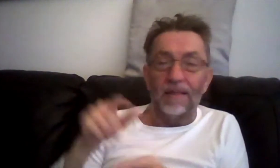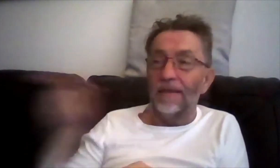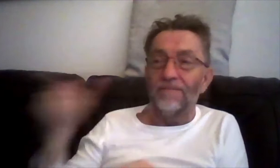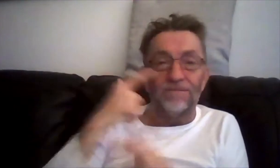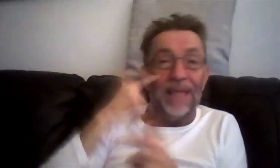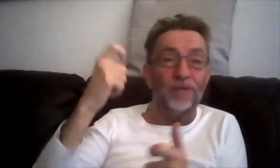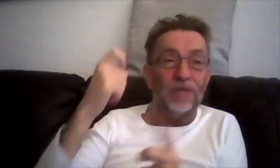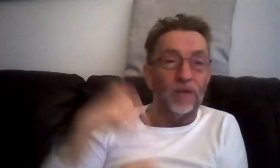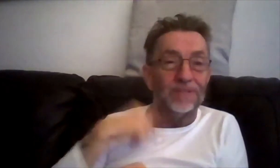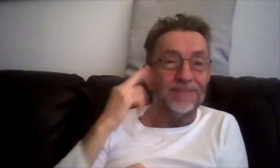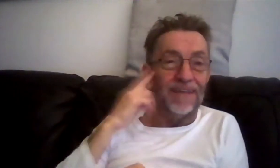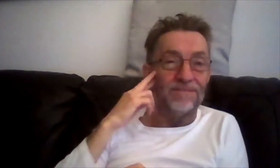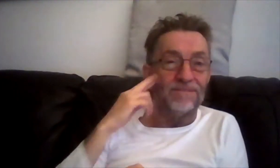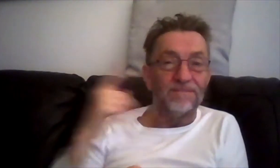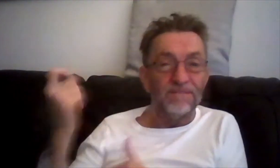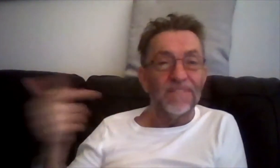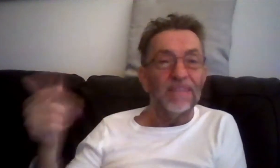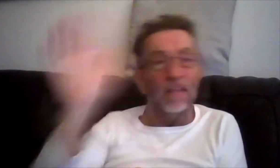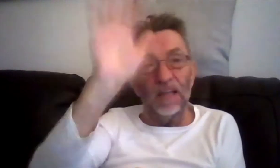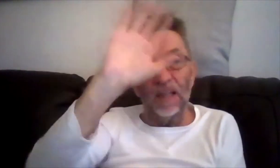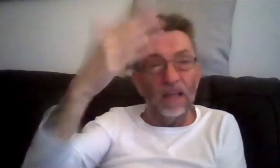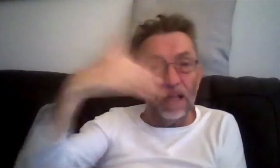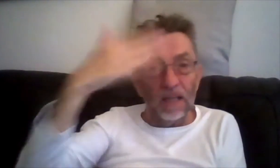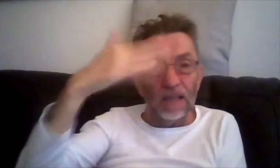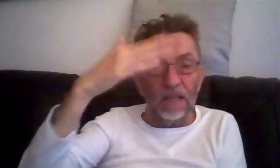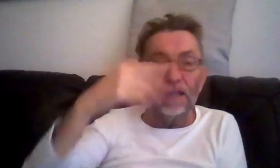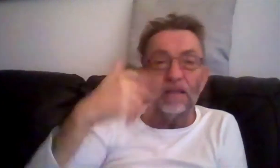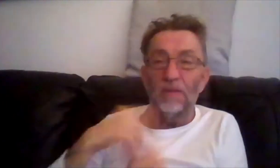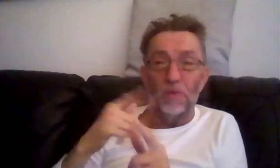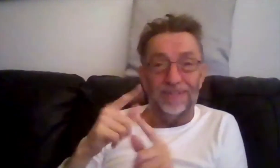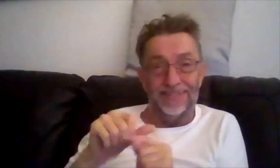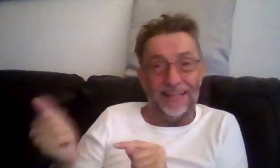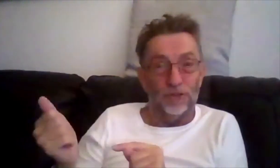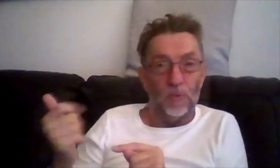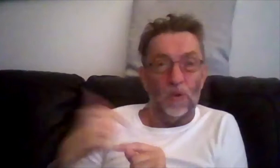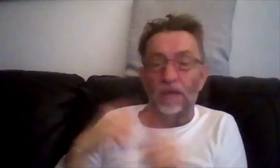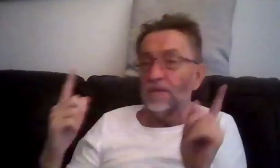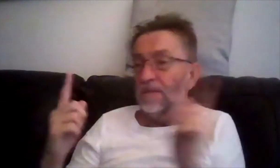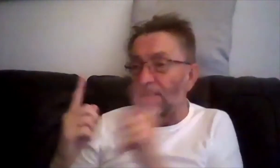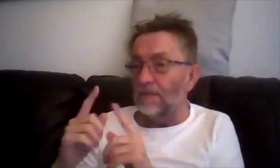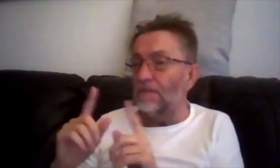That's how they found out we were deaf. Instead, they waved us over so we went next door.